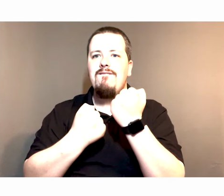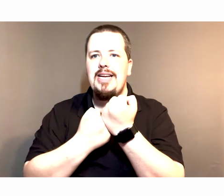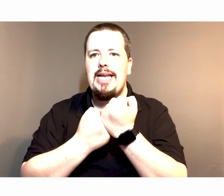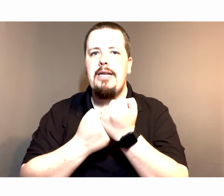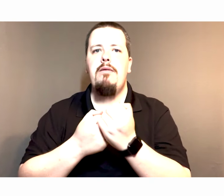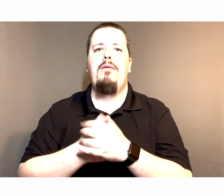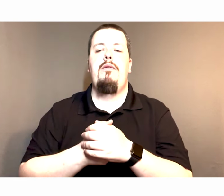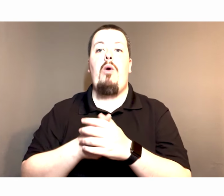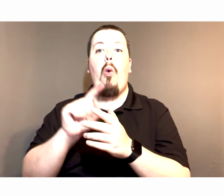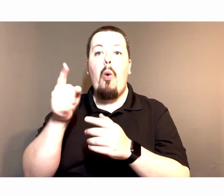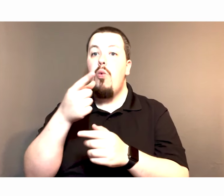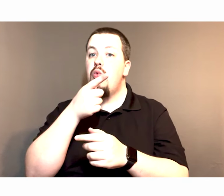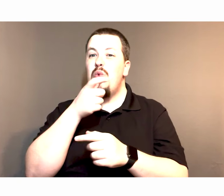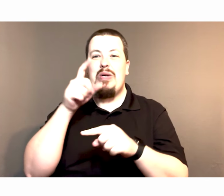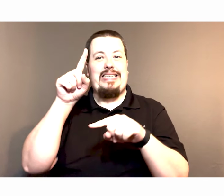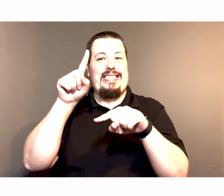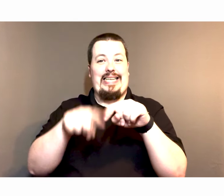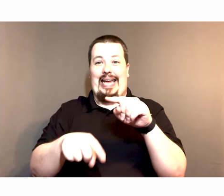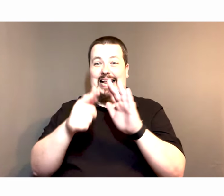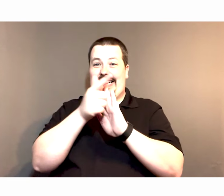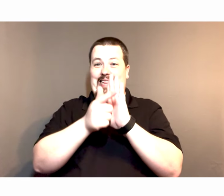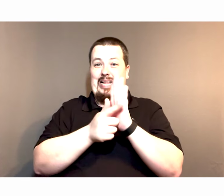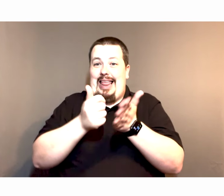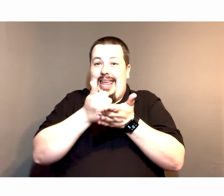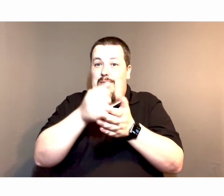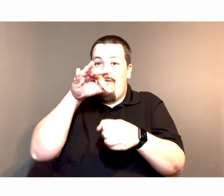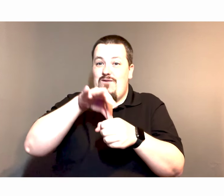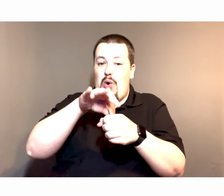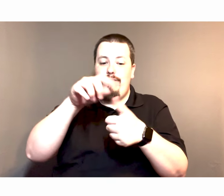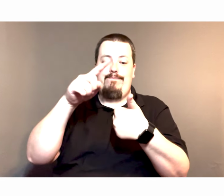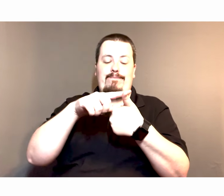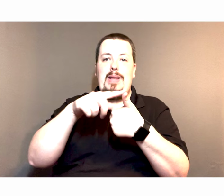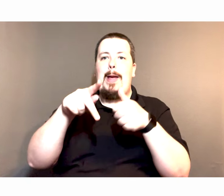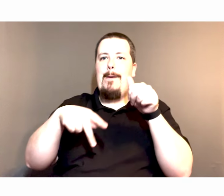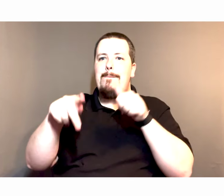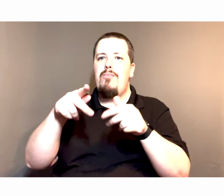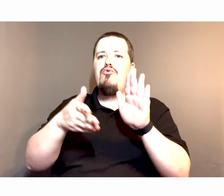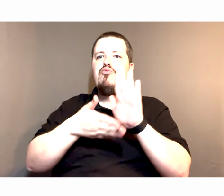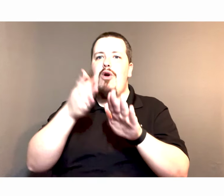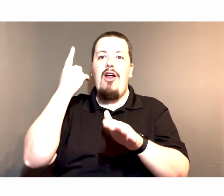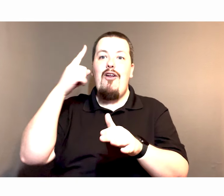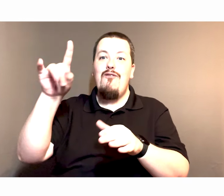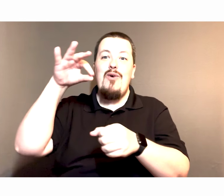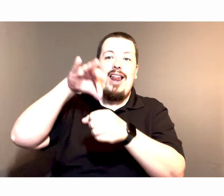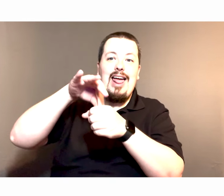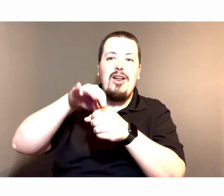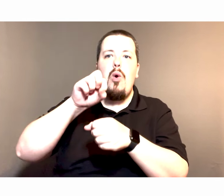The only people who are legally not allowed to help you vote are people running for election and your employer.